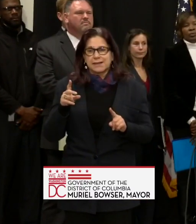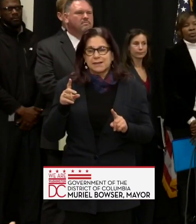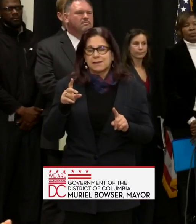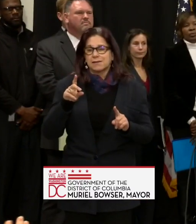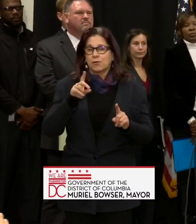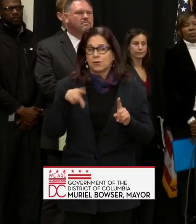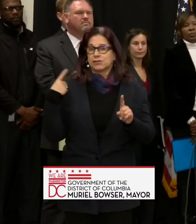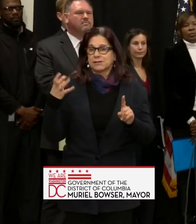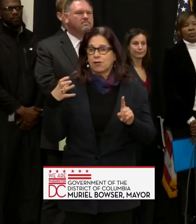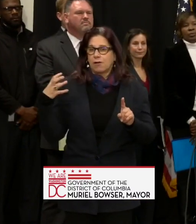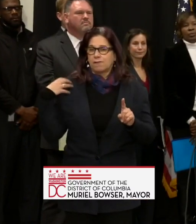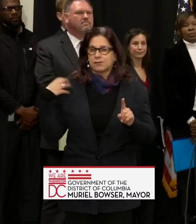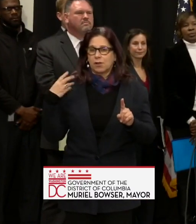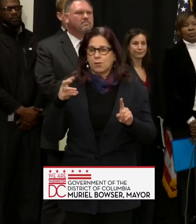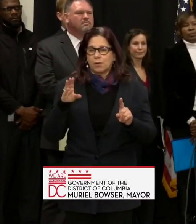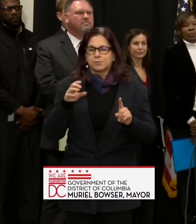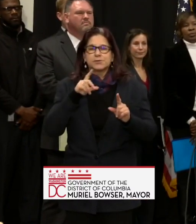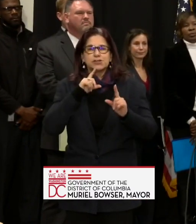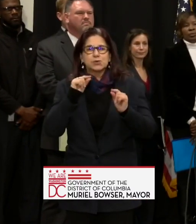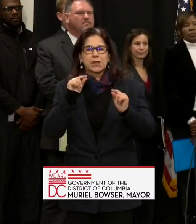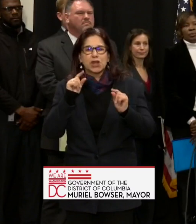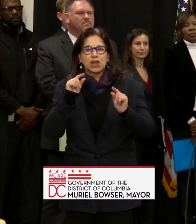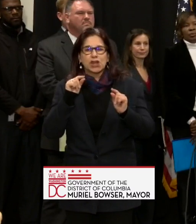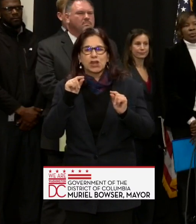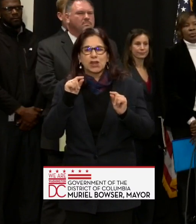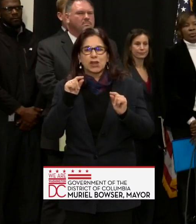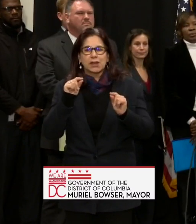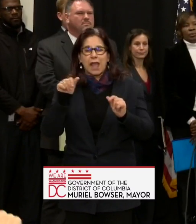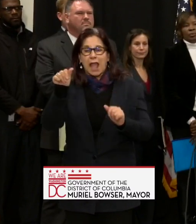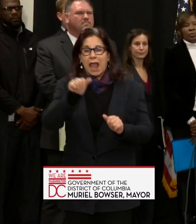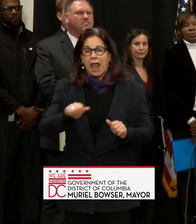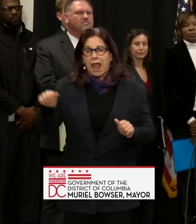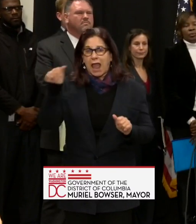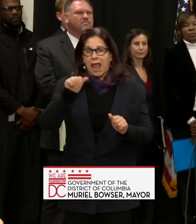ACCOUNT. AT INAUG2017.